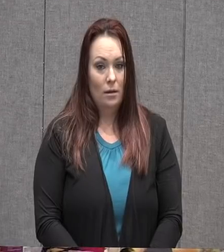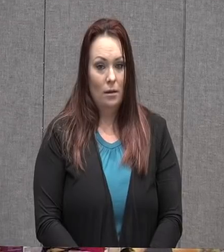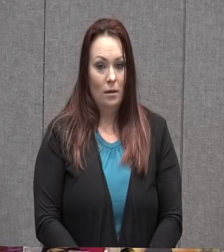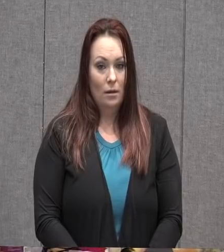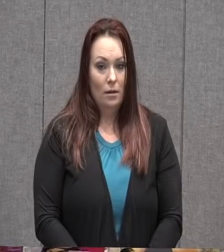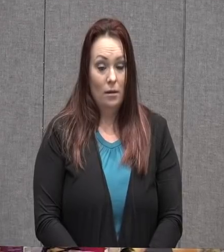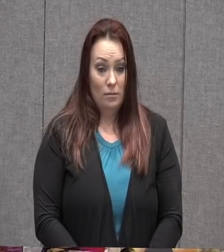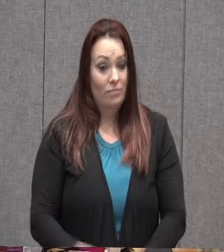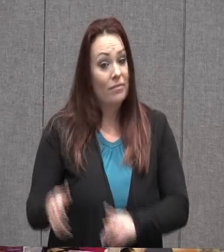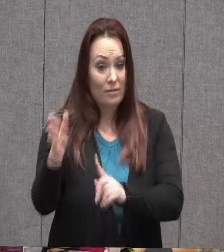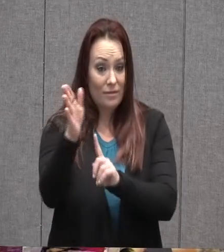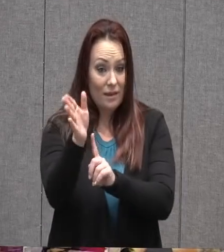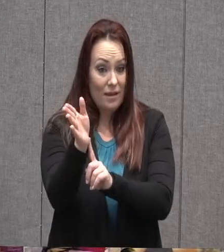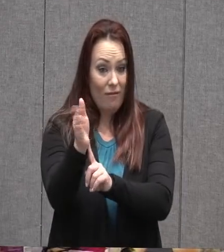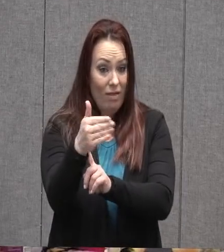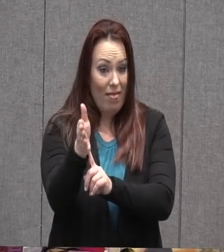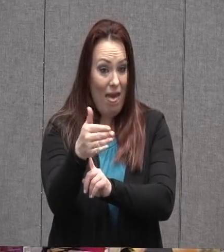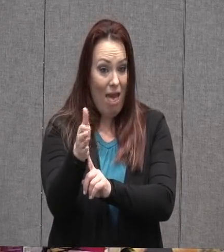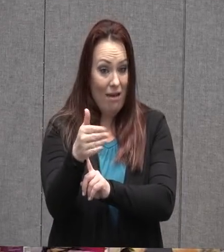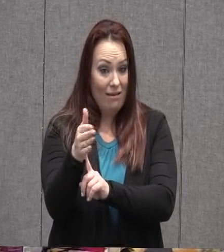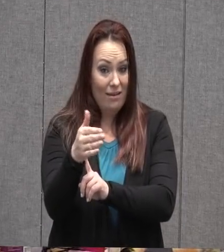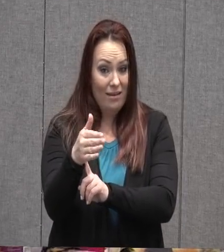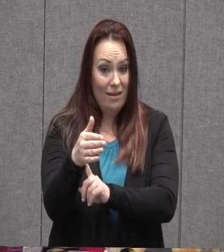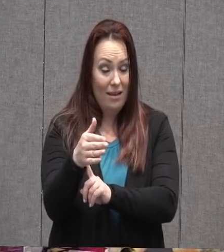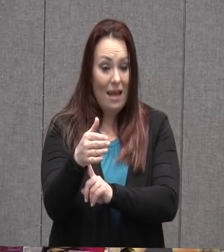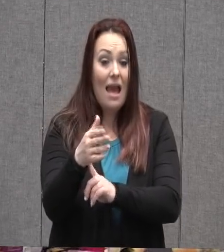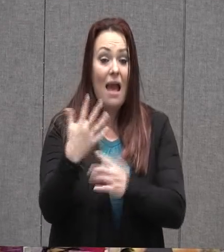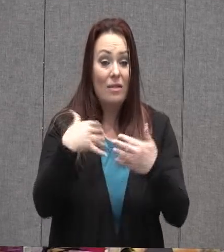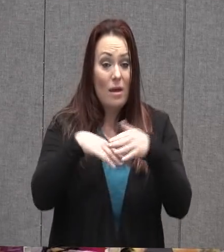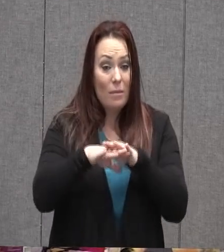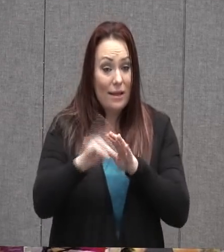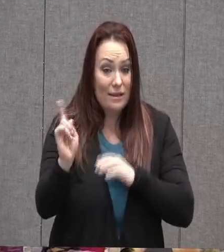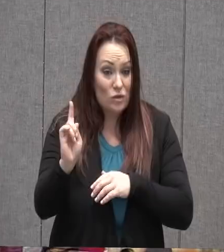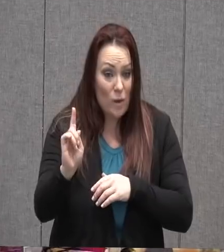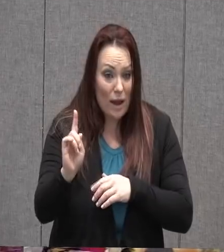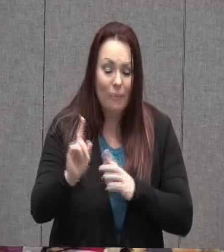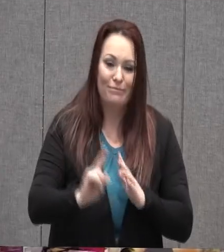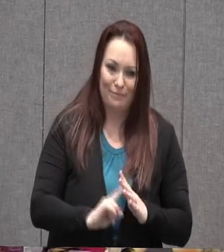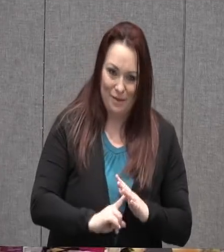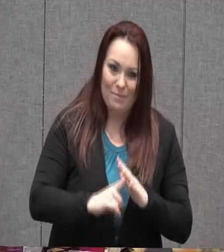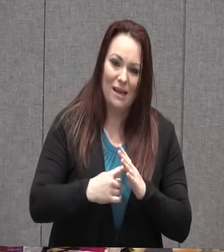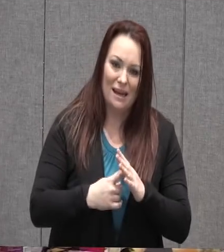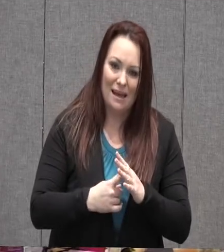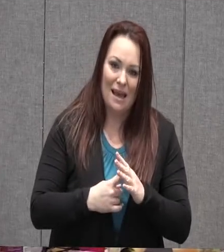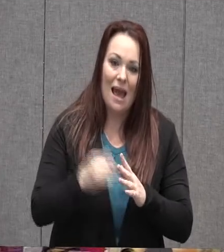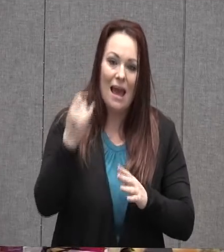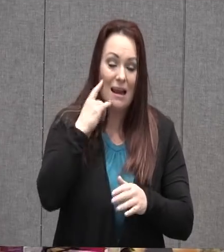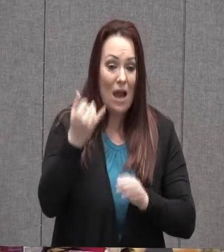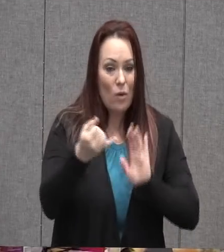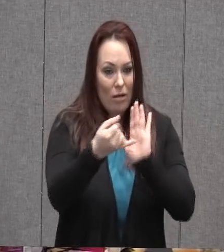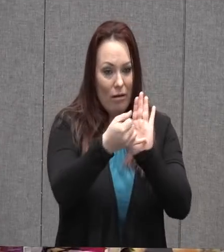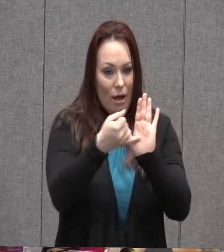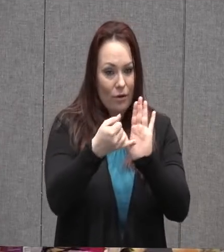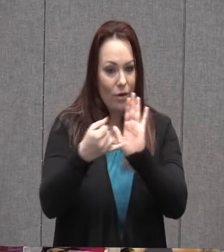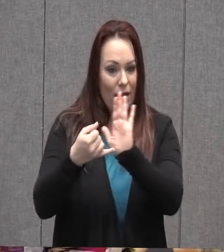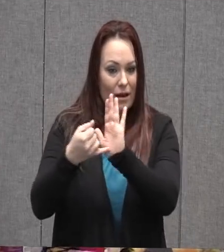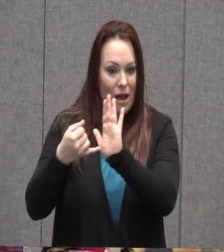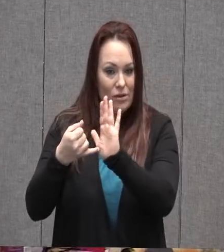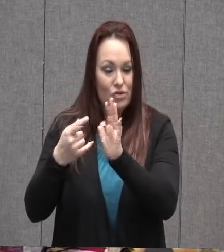Flag, good. The blend is here at the beginning. I'm gonna underline those letters to show that I found the blend.